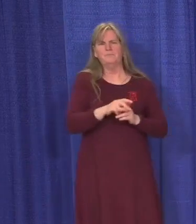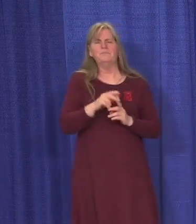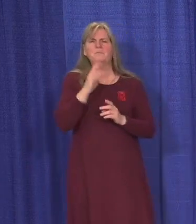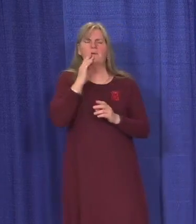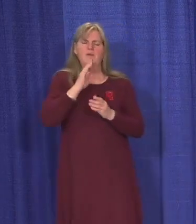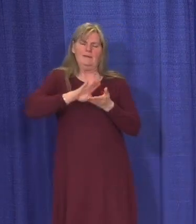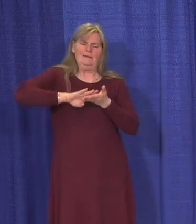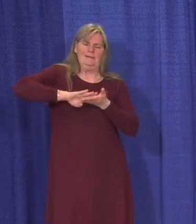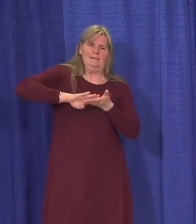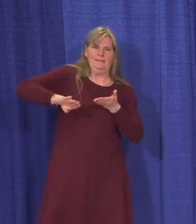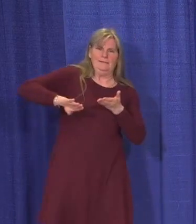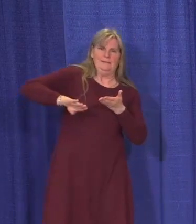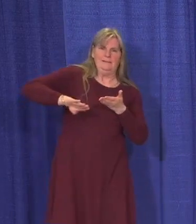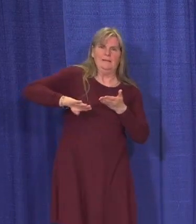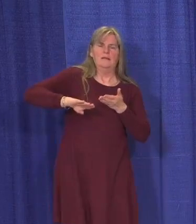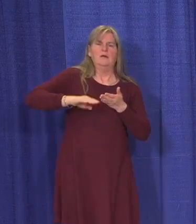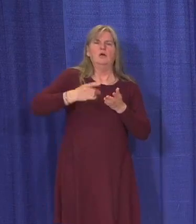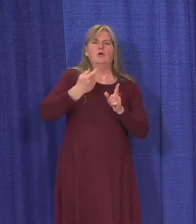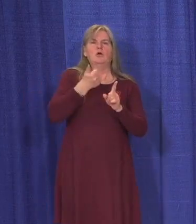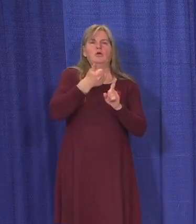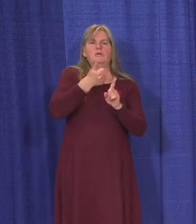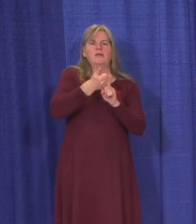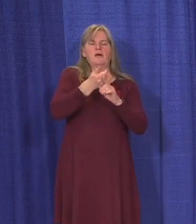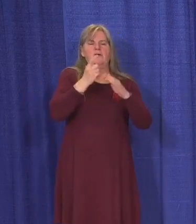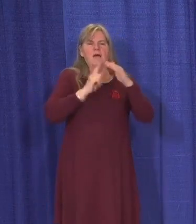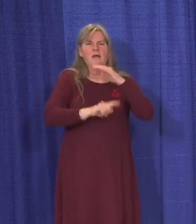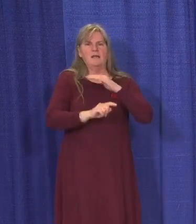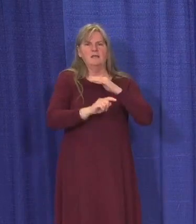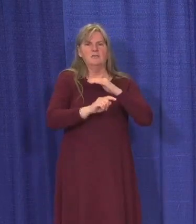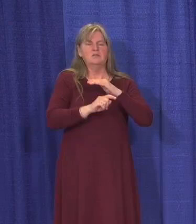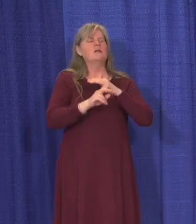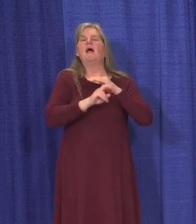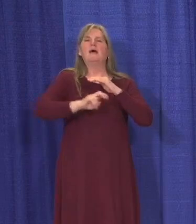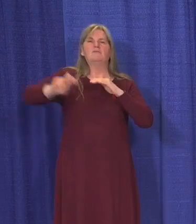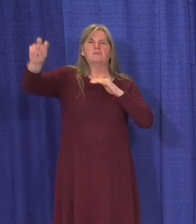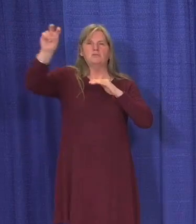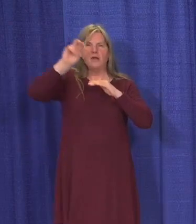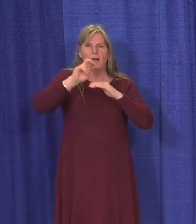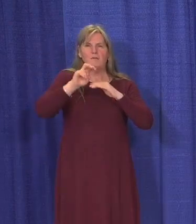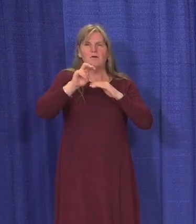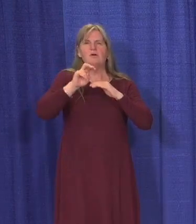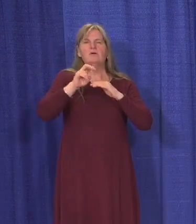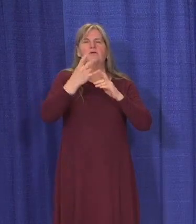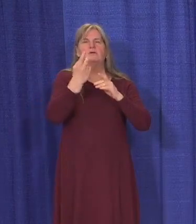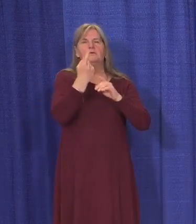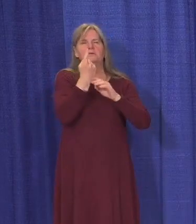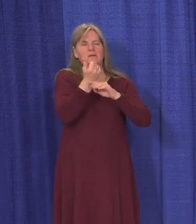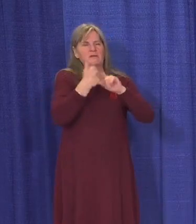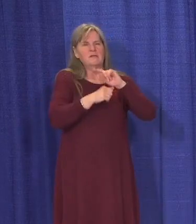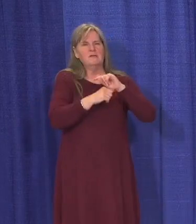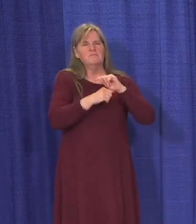should self monitor for symptoms and ensure if any symptoms develop that could be COVID you